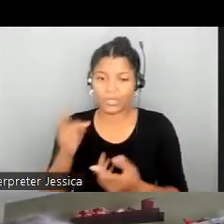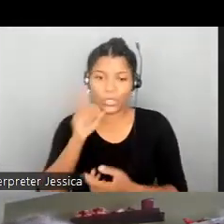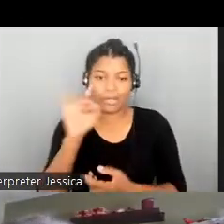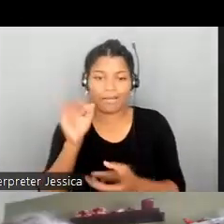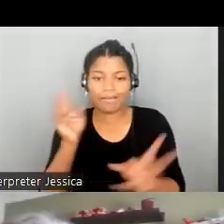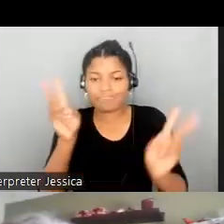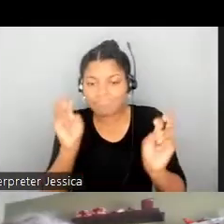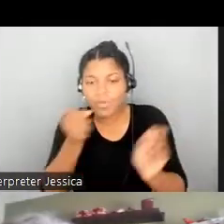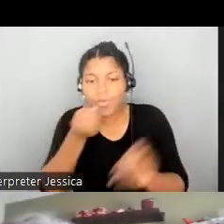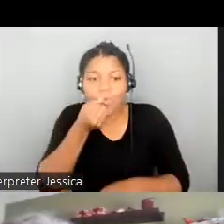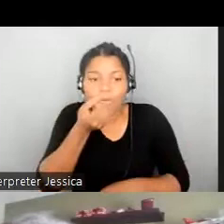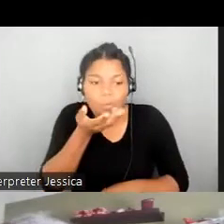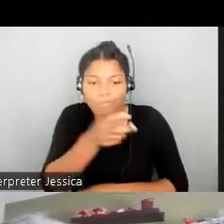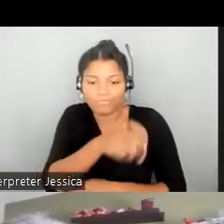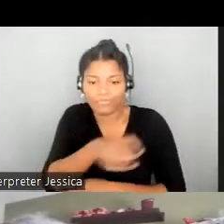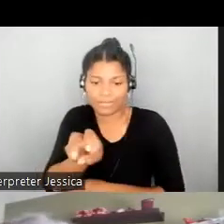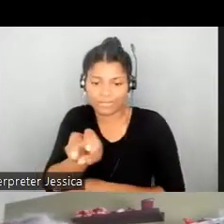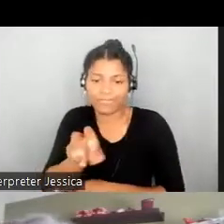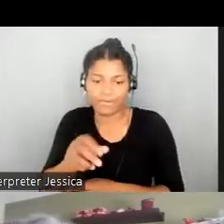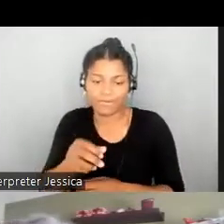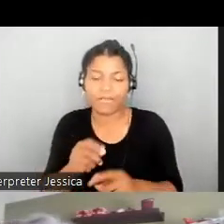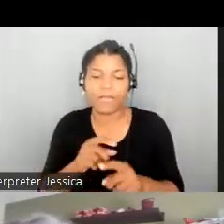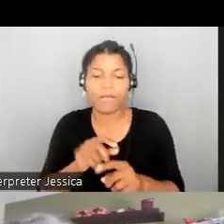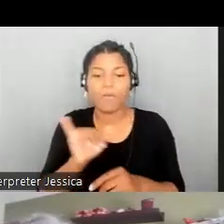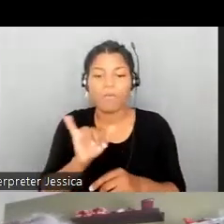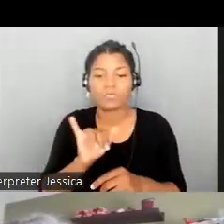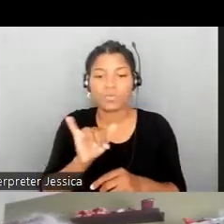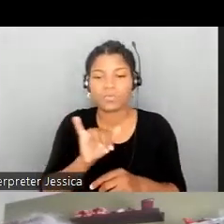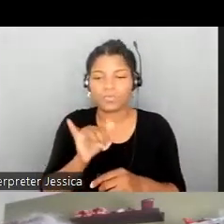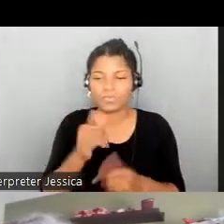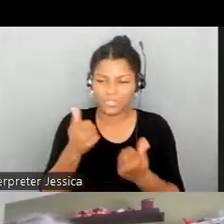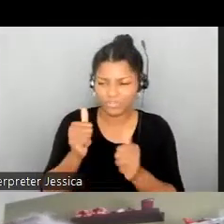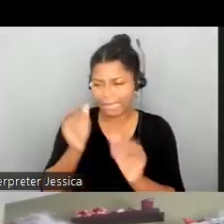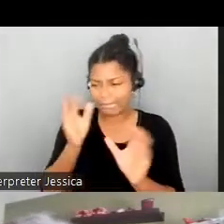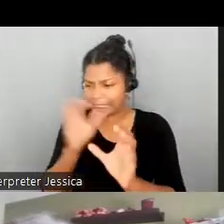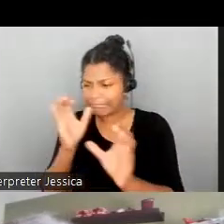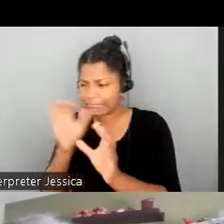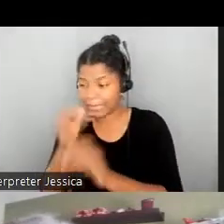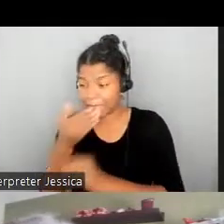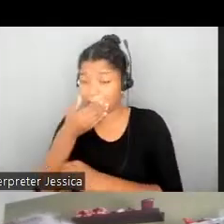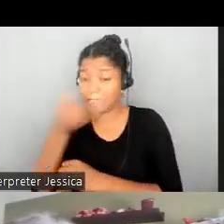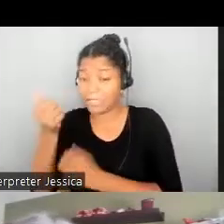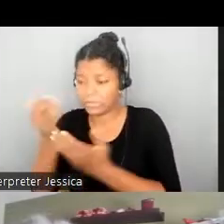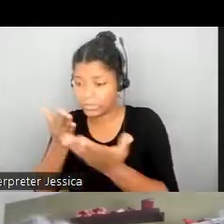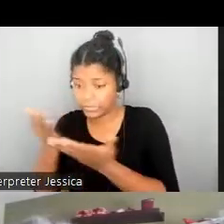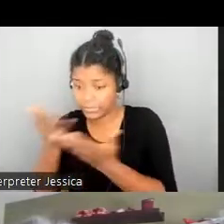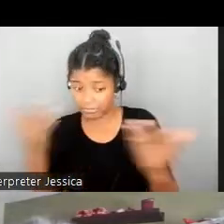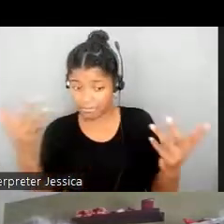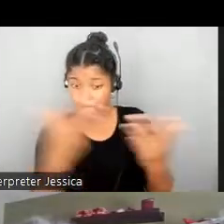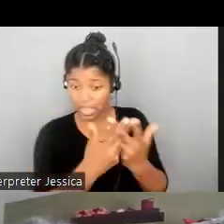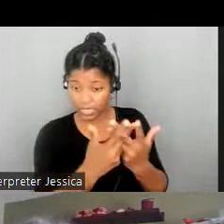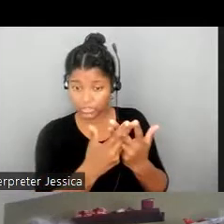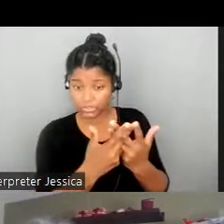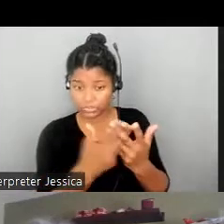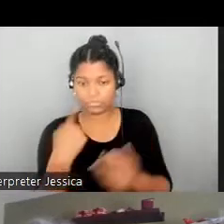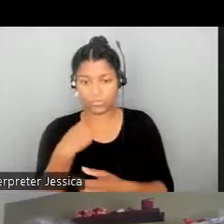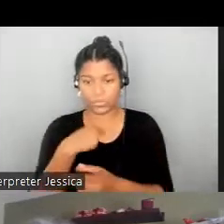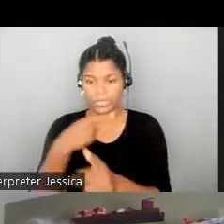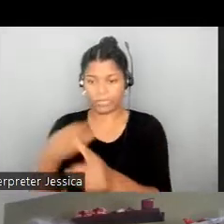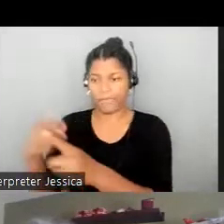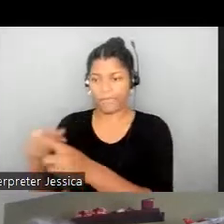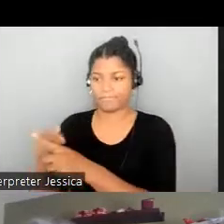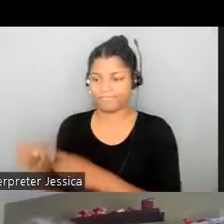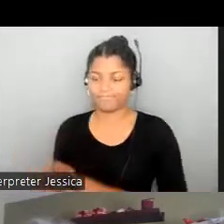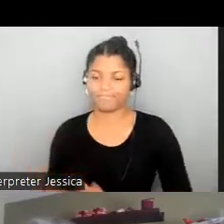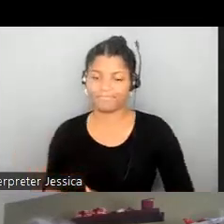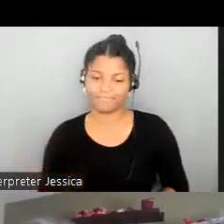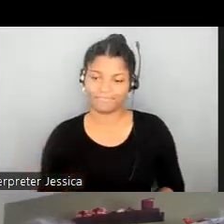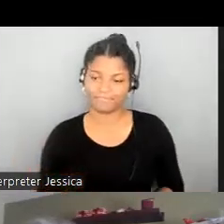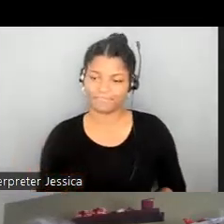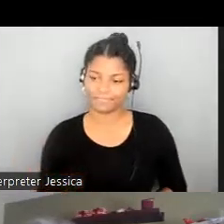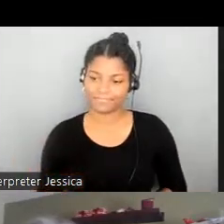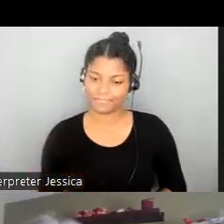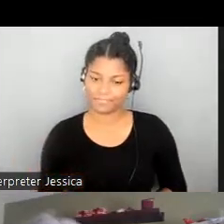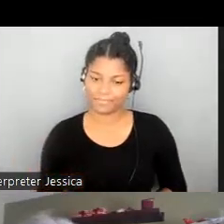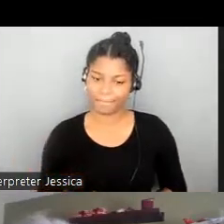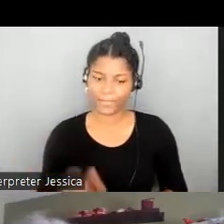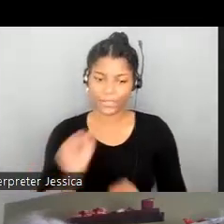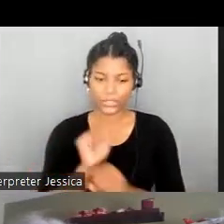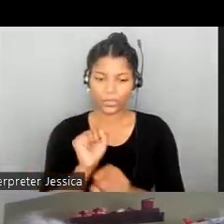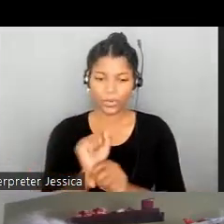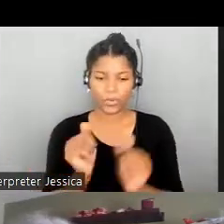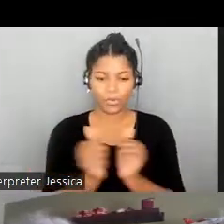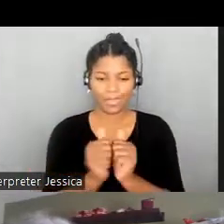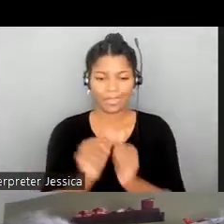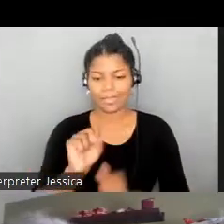are additional services or better services for them, depending on their needs.